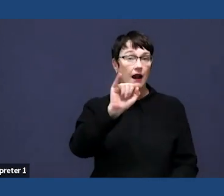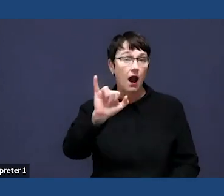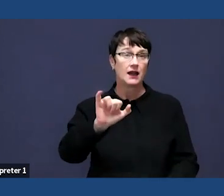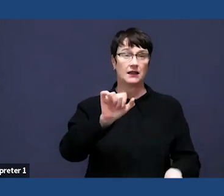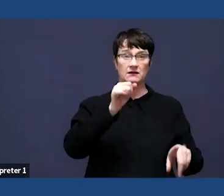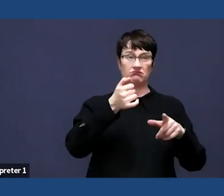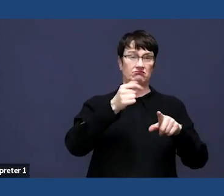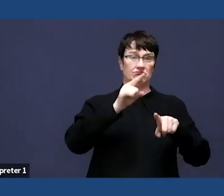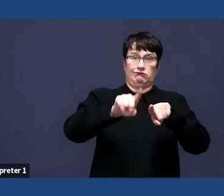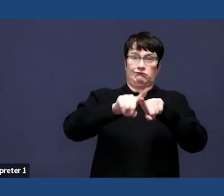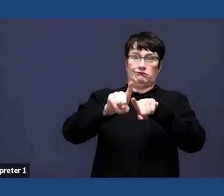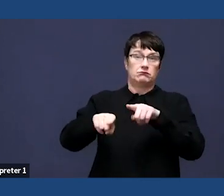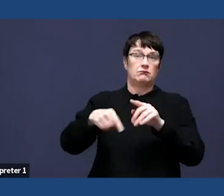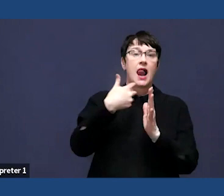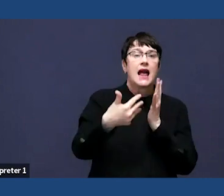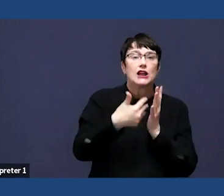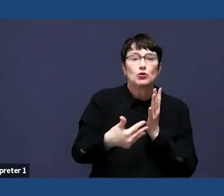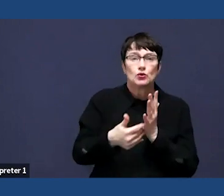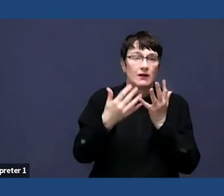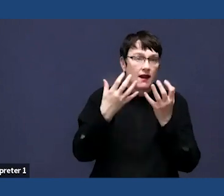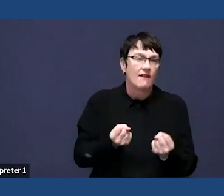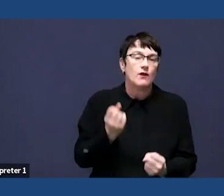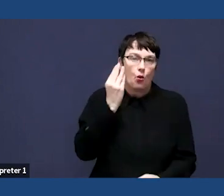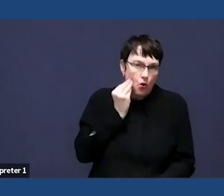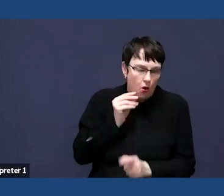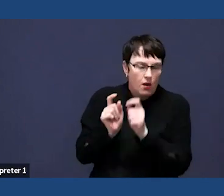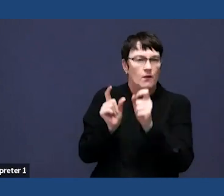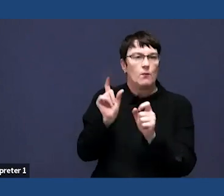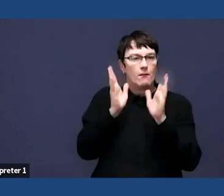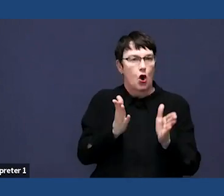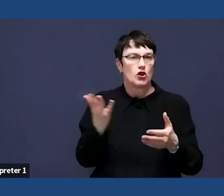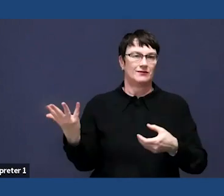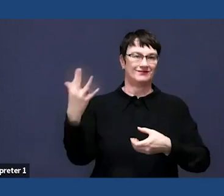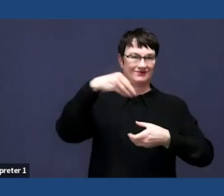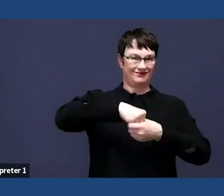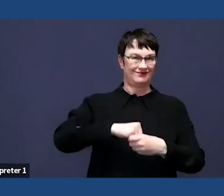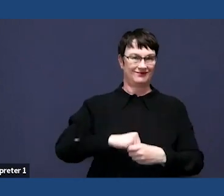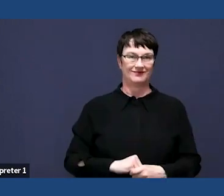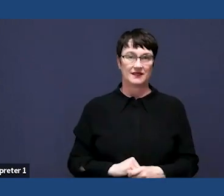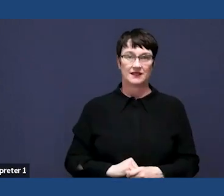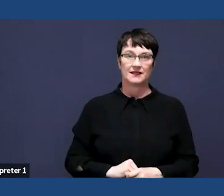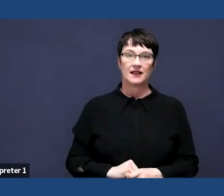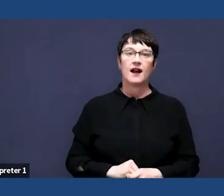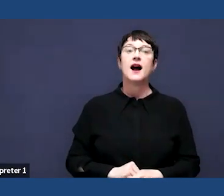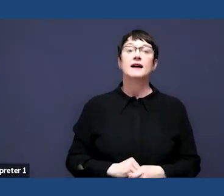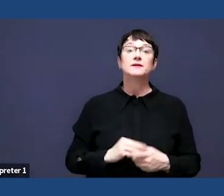There are ways that all kinds of businesses regularly violate older persons' rights with